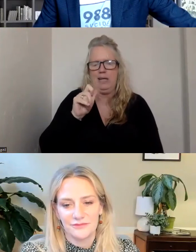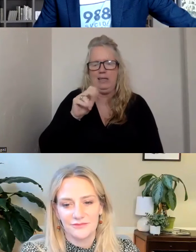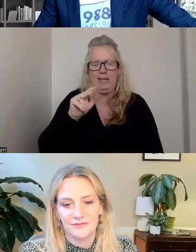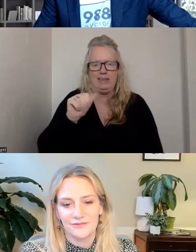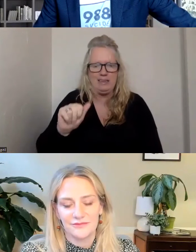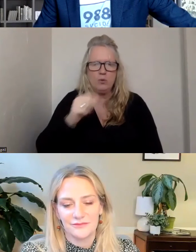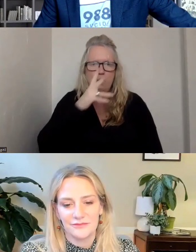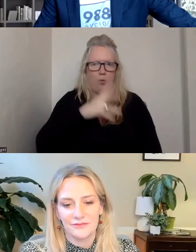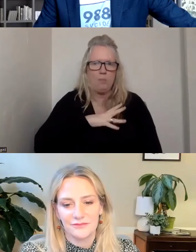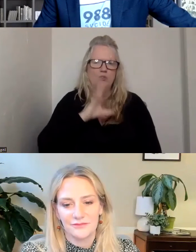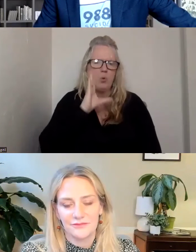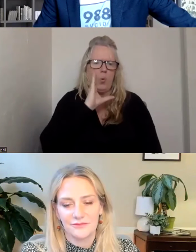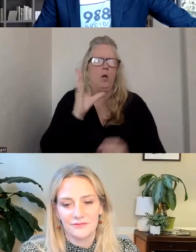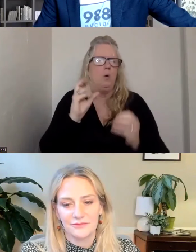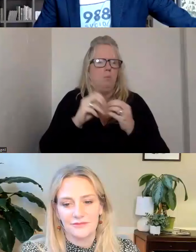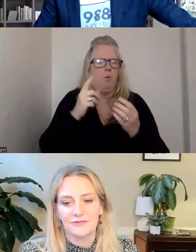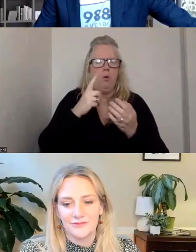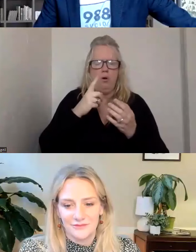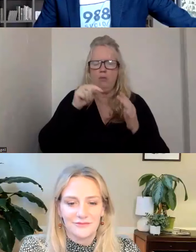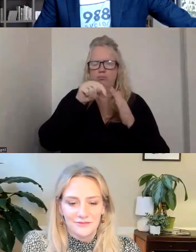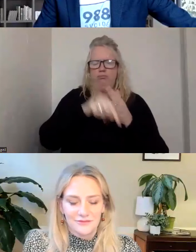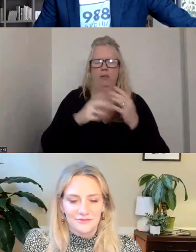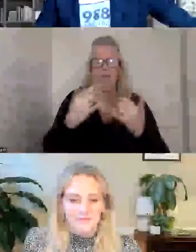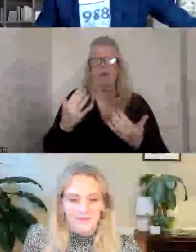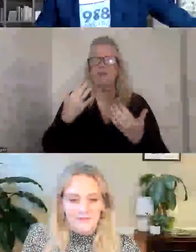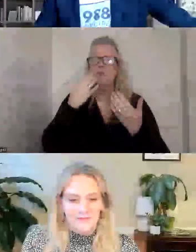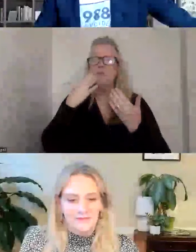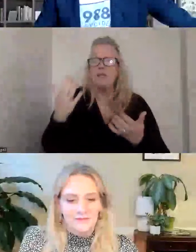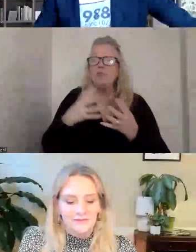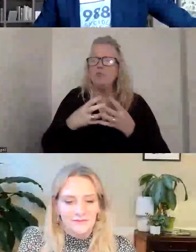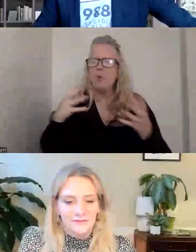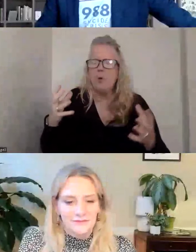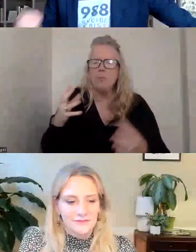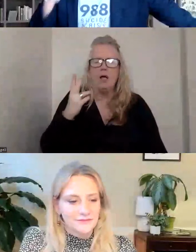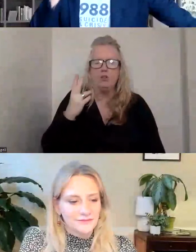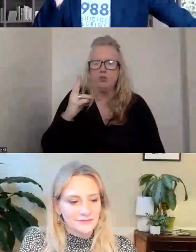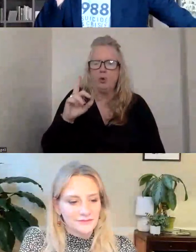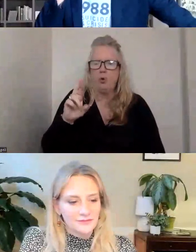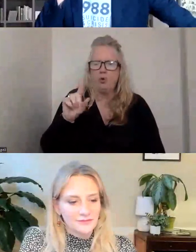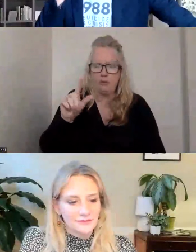INTO THAT MORE. THANK YOU SO MUCH. SETTING UP WITH DOCTOR